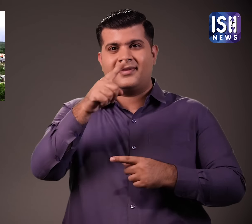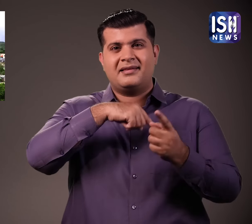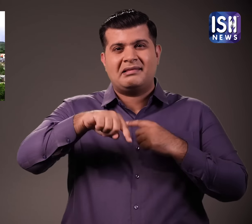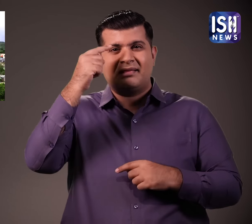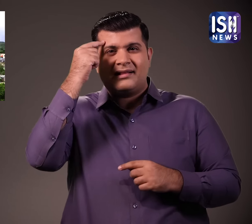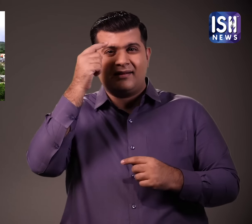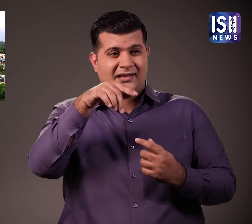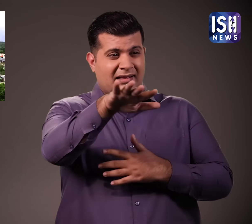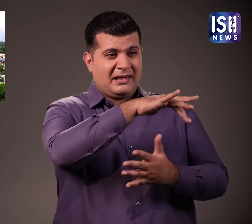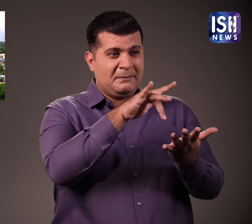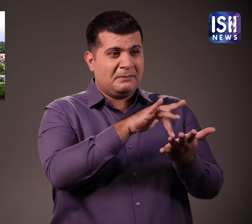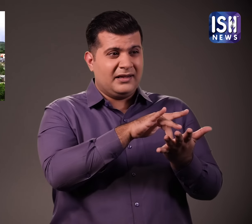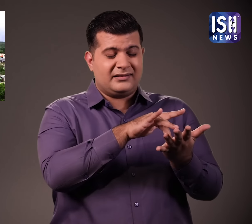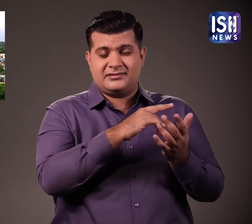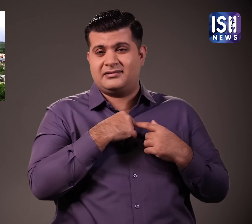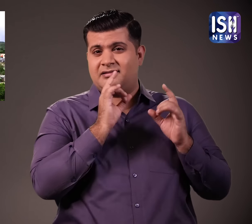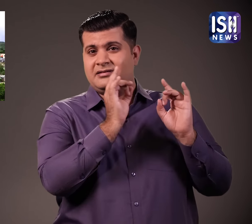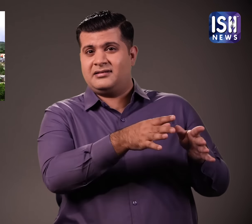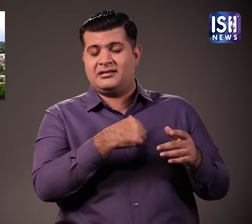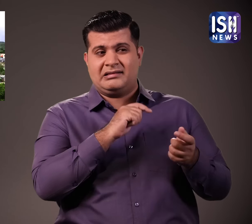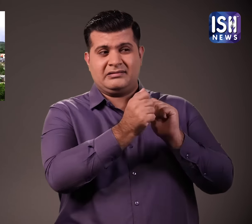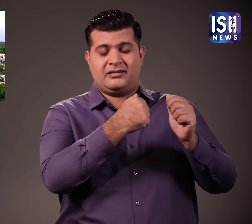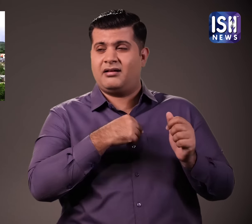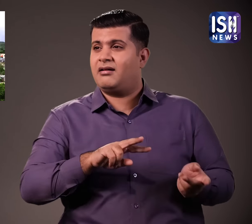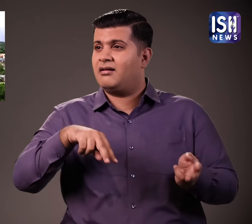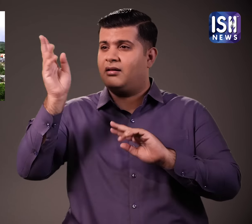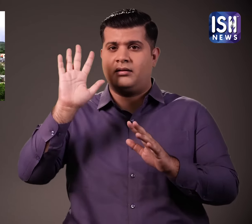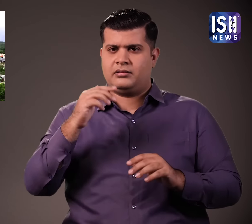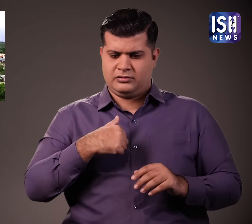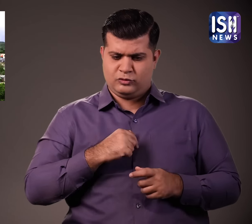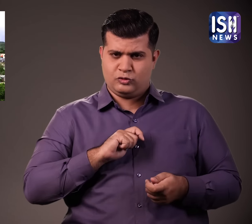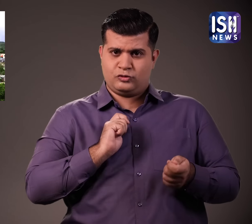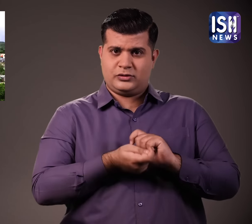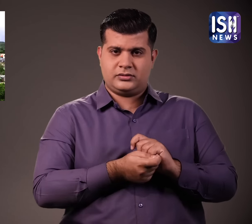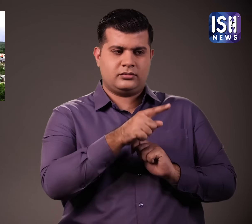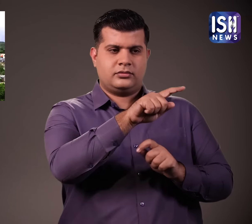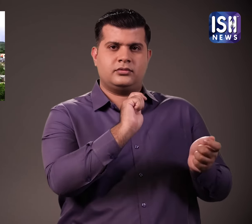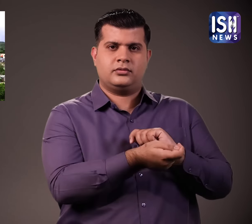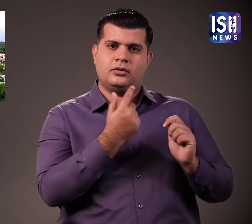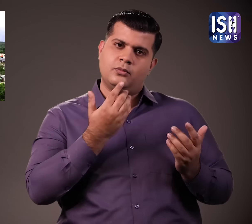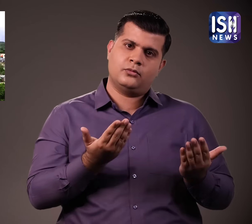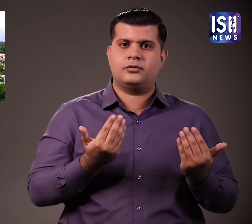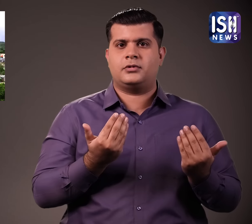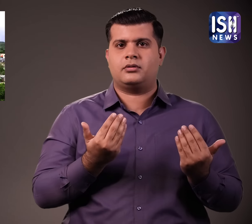People always think of leaving for better opportunities. But you change the society can change too.